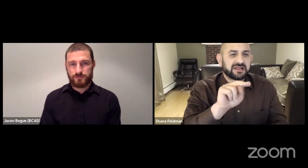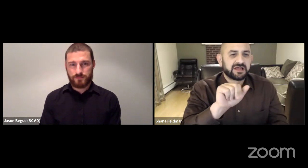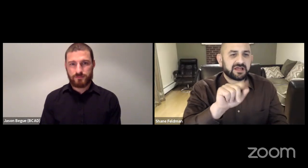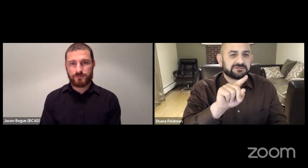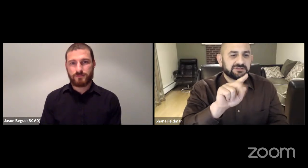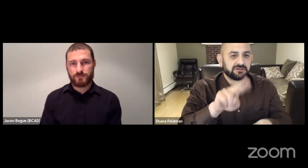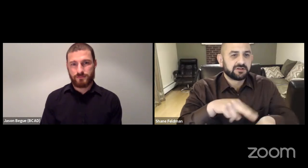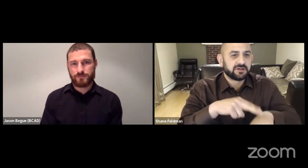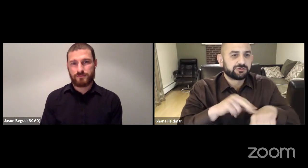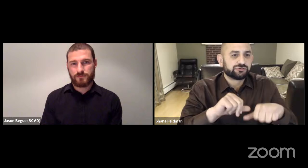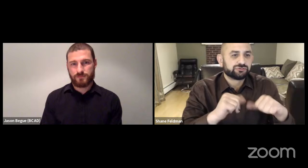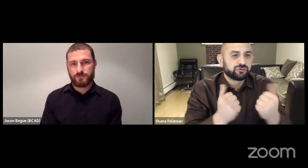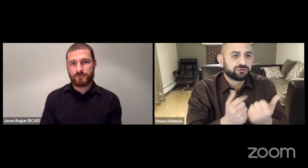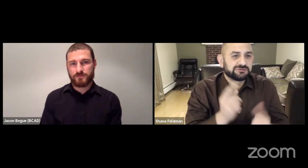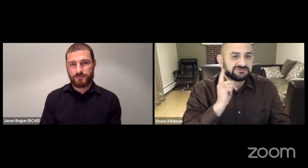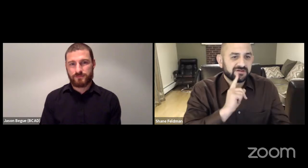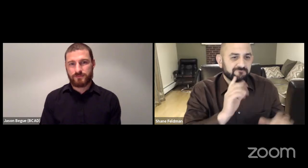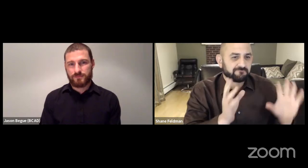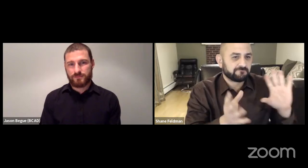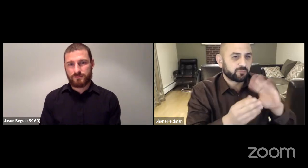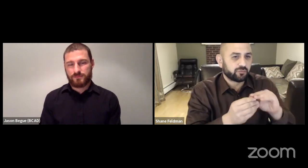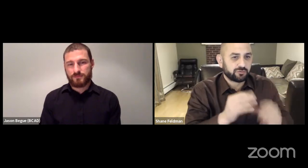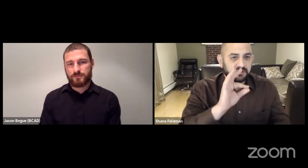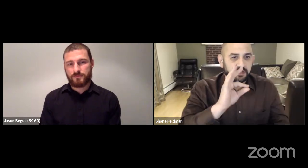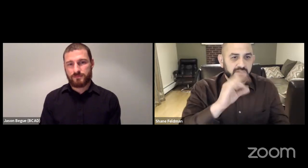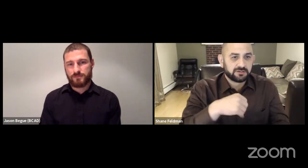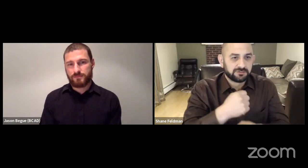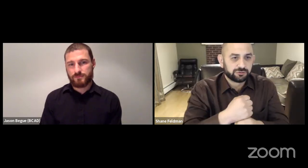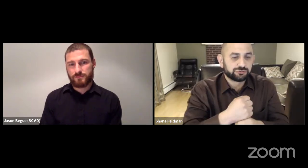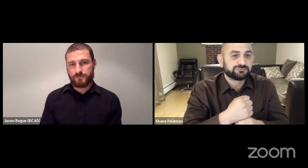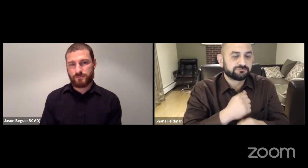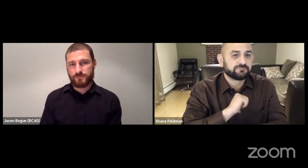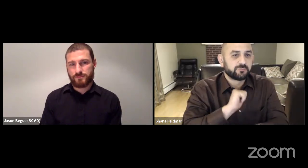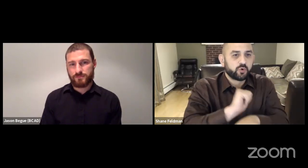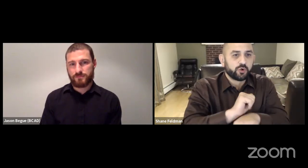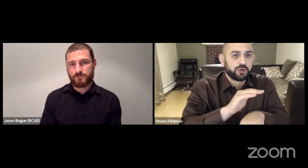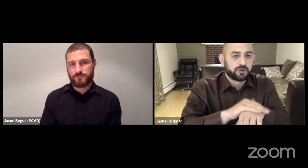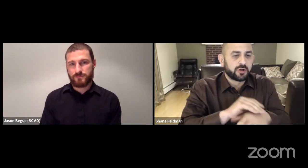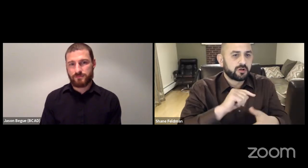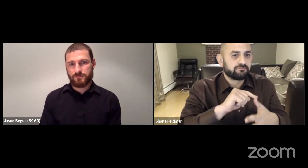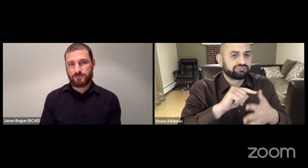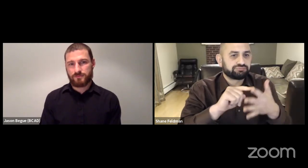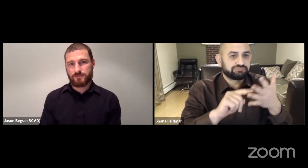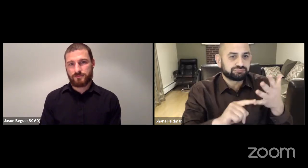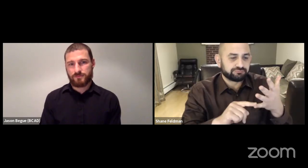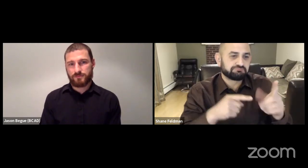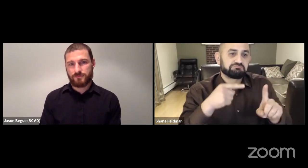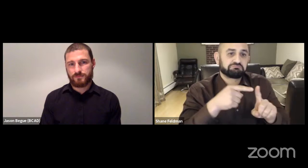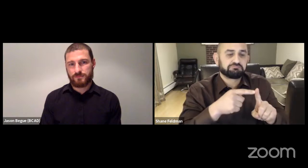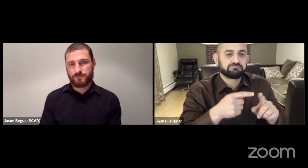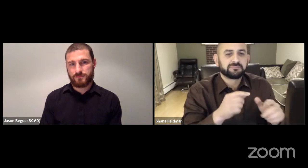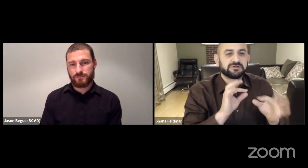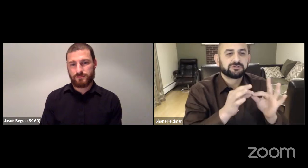throughout my career, including the national association of the deaf for nine years. I've